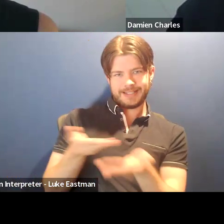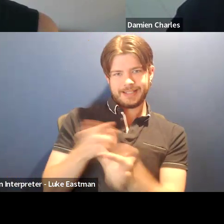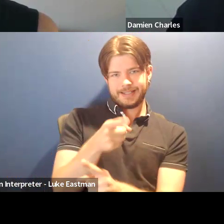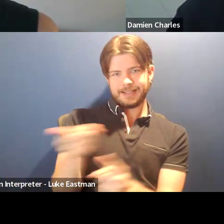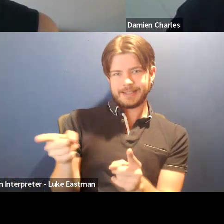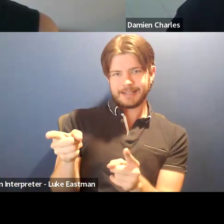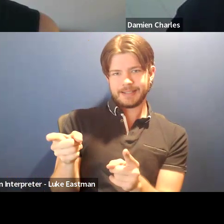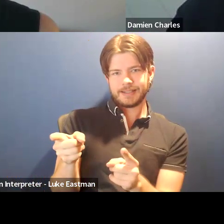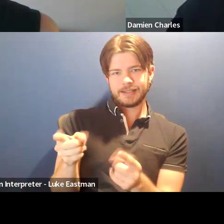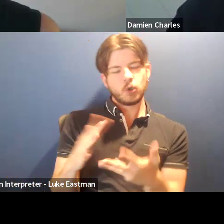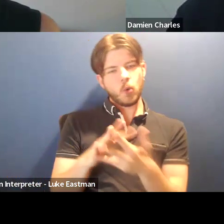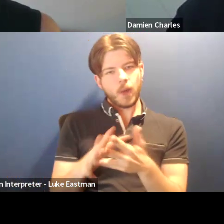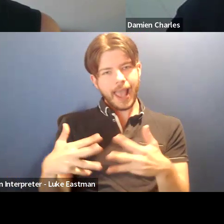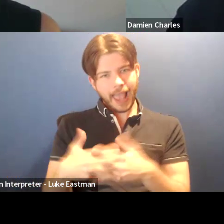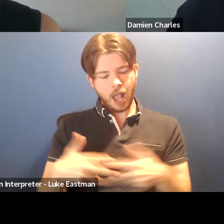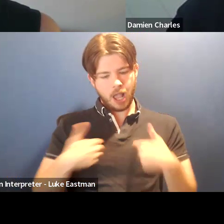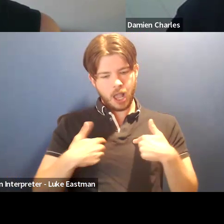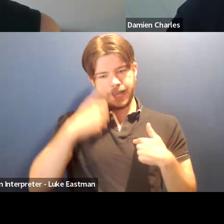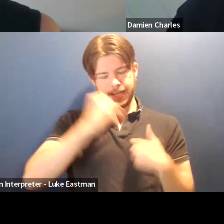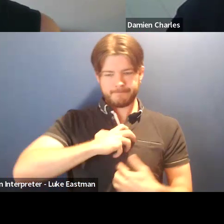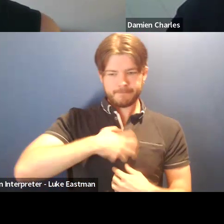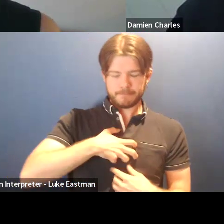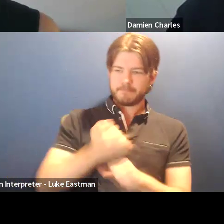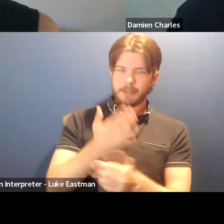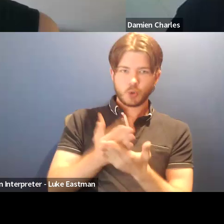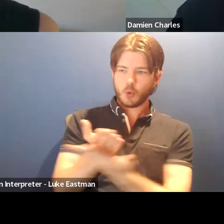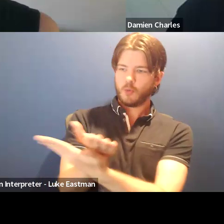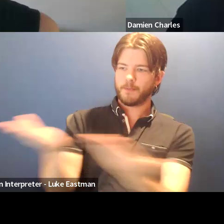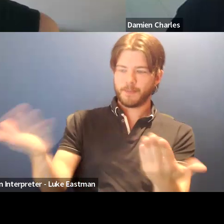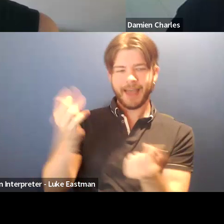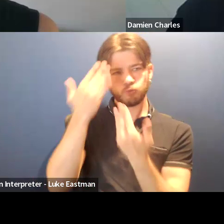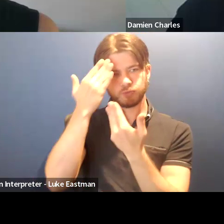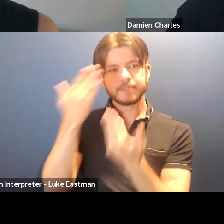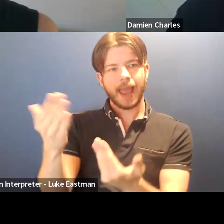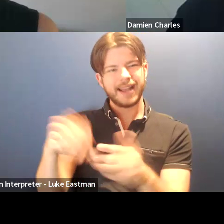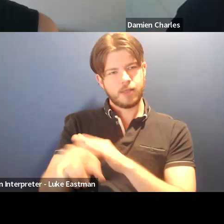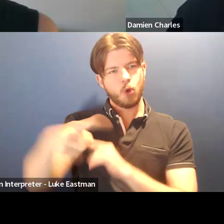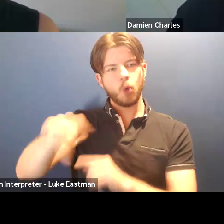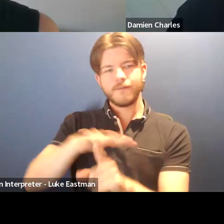accommodate and treat people with respect in those environments, which was